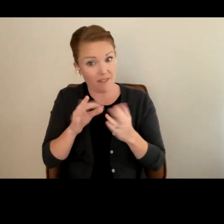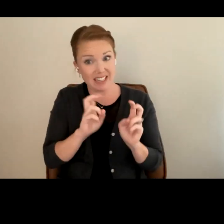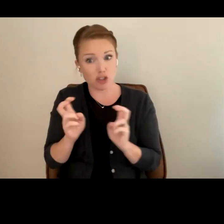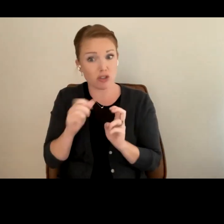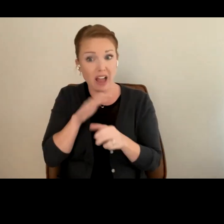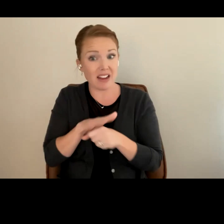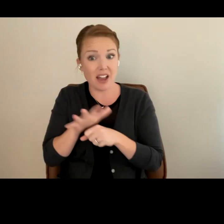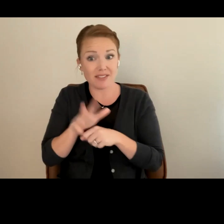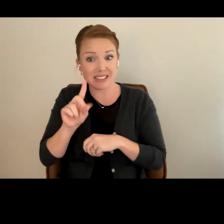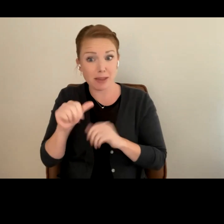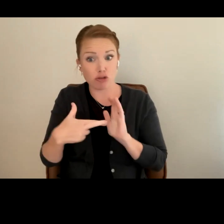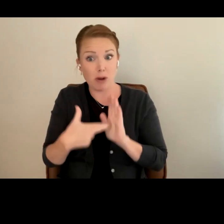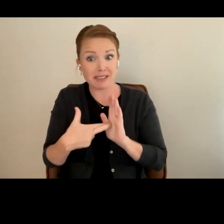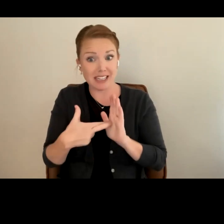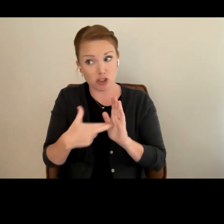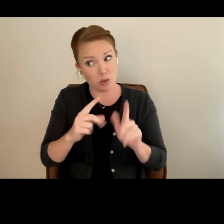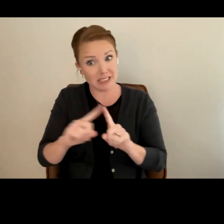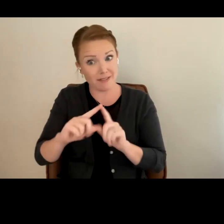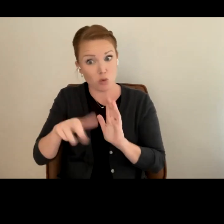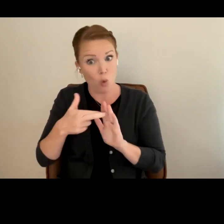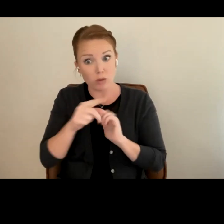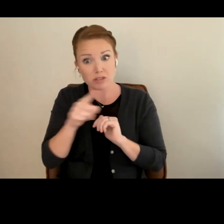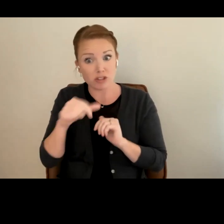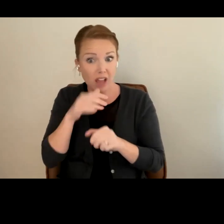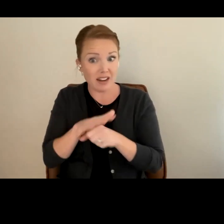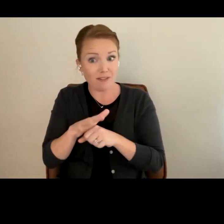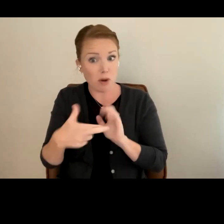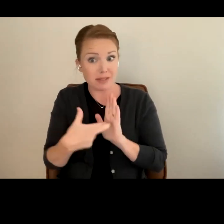in those roles? EG, product managers, project managers, etc.